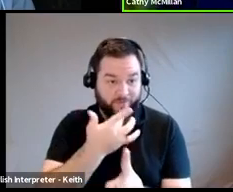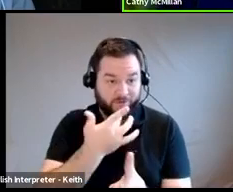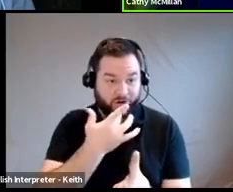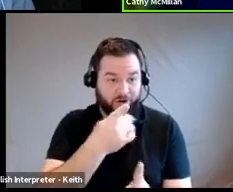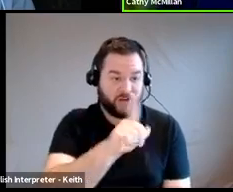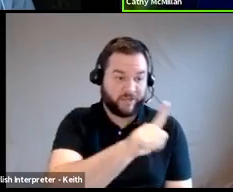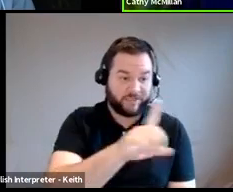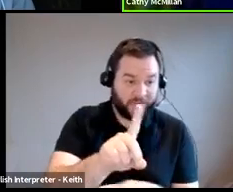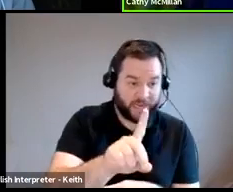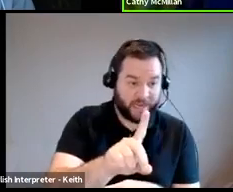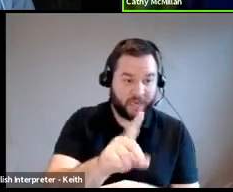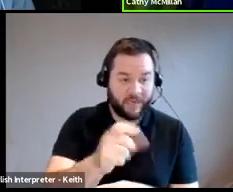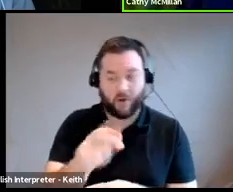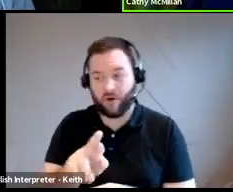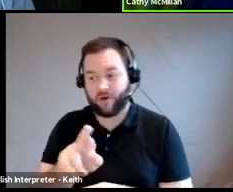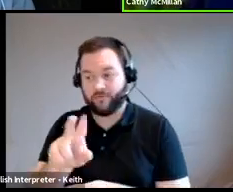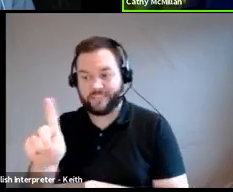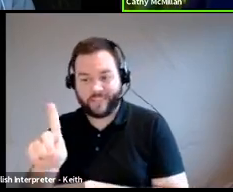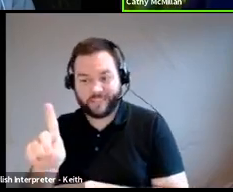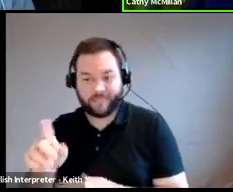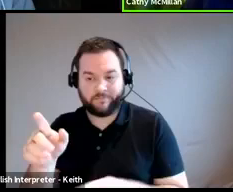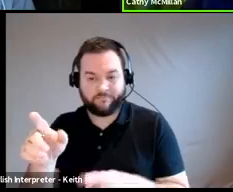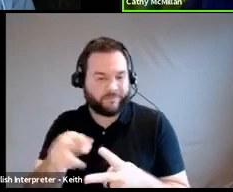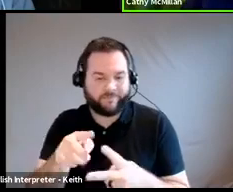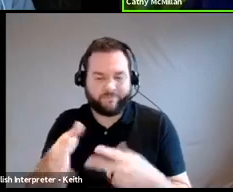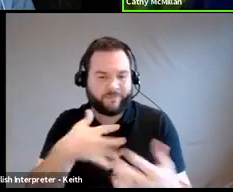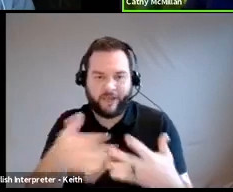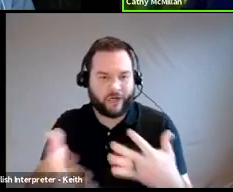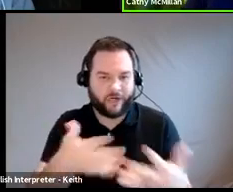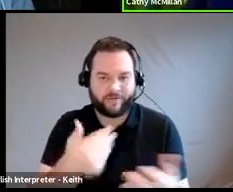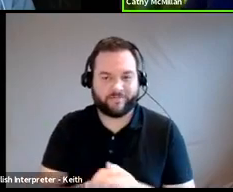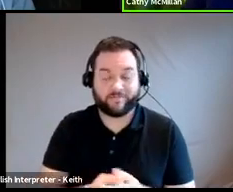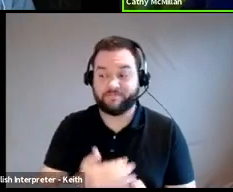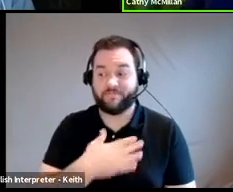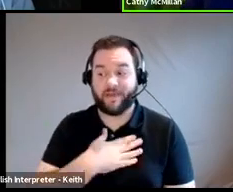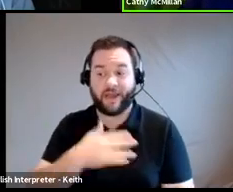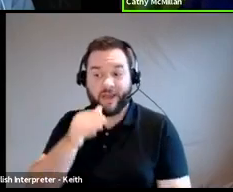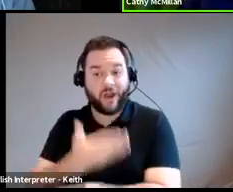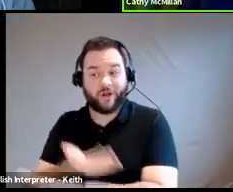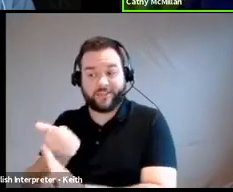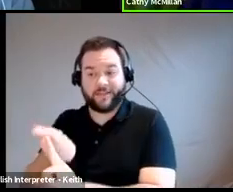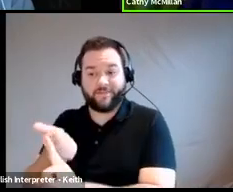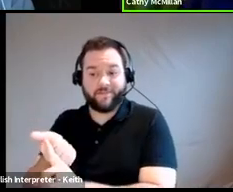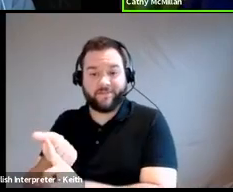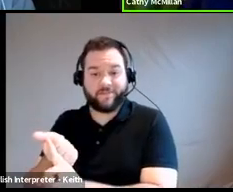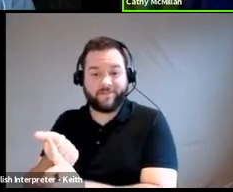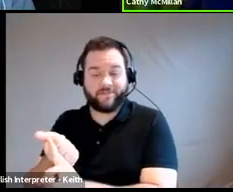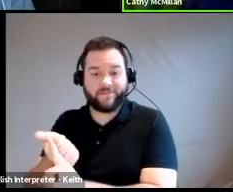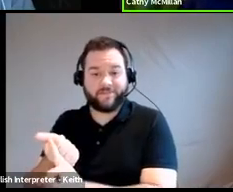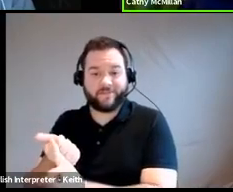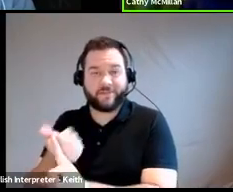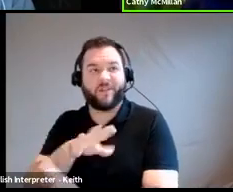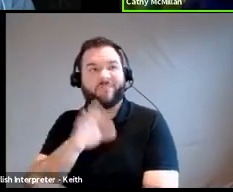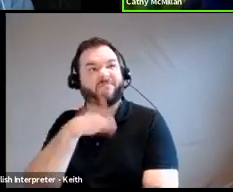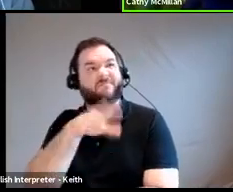like if you feel more comfortable saying learning disability but we, you know. from from my daughter, who from my daughter, who has severe dyslexia.